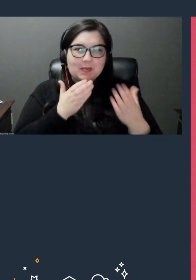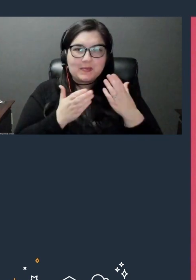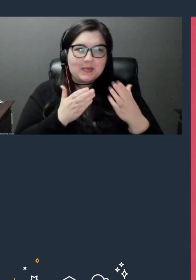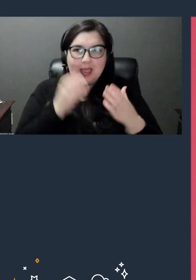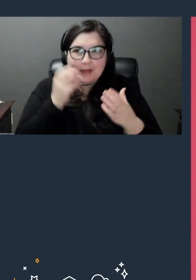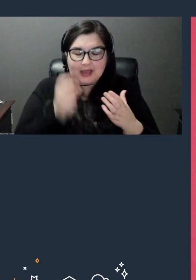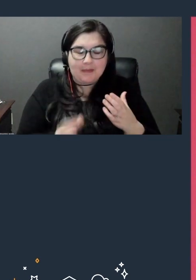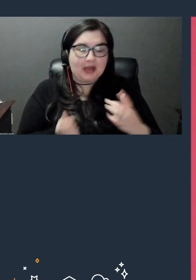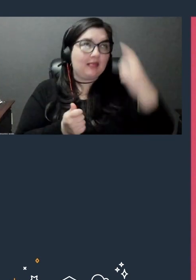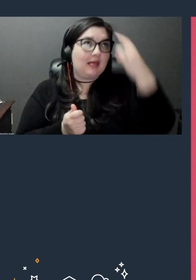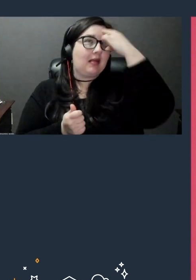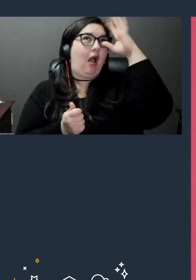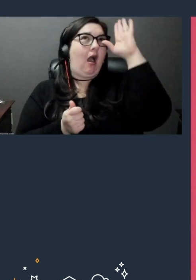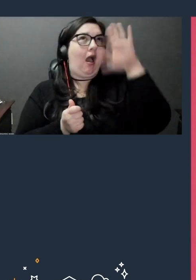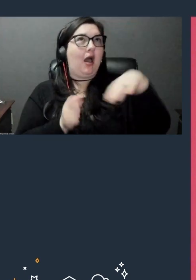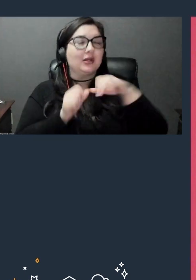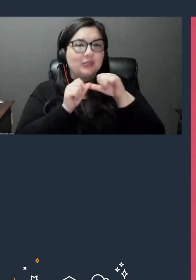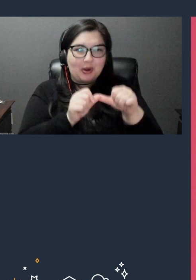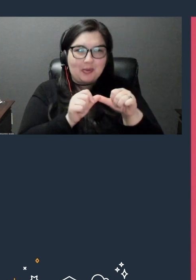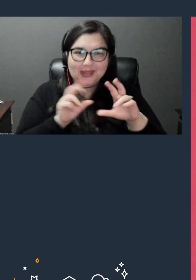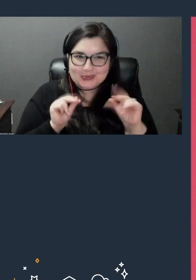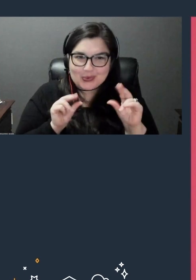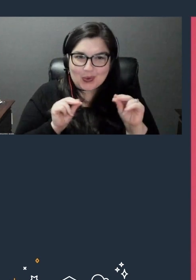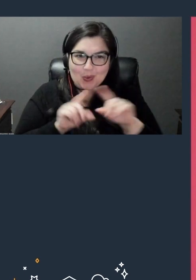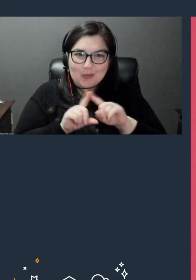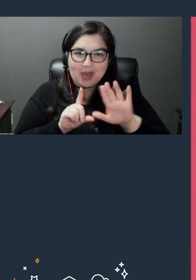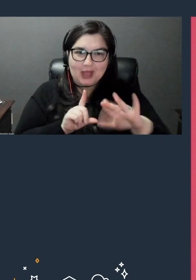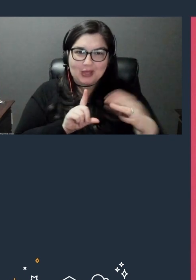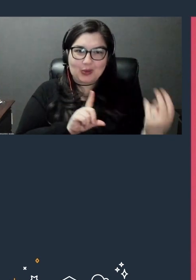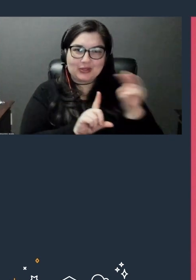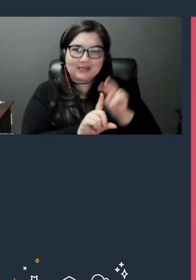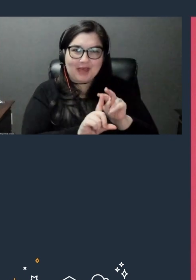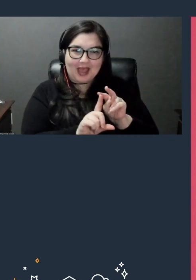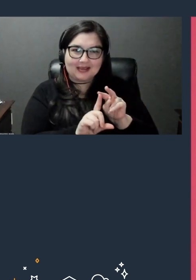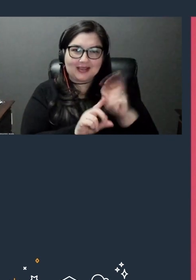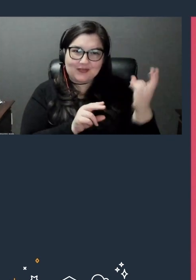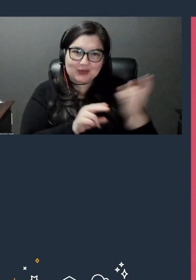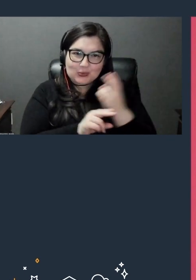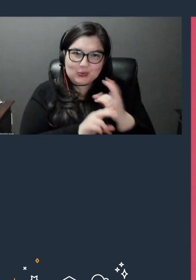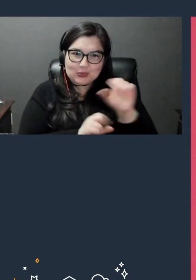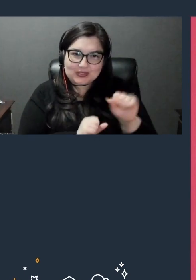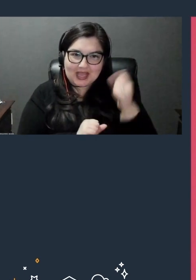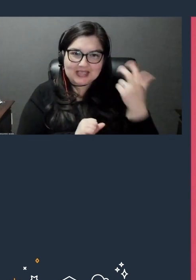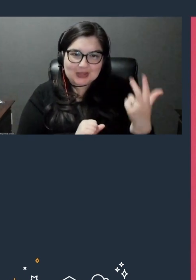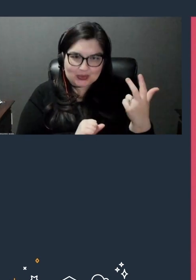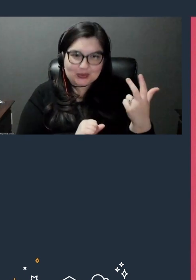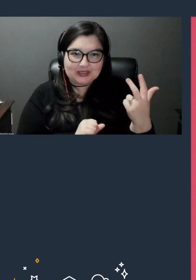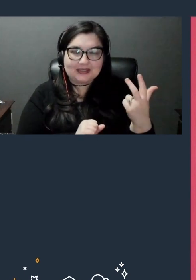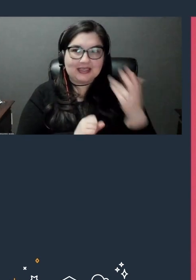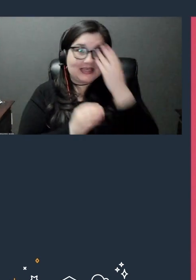Because from the perspective of using S3, put objects, put data objects in the cloud,